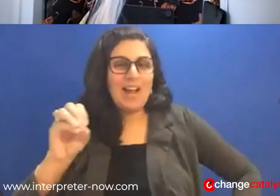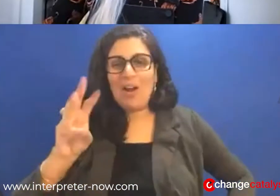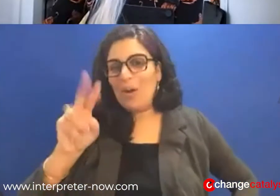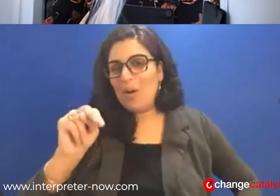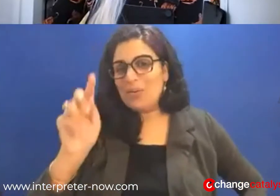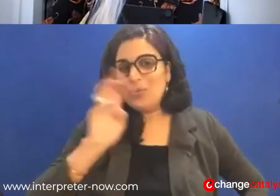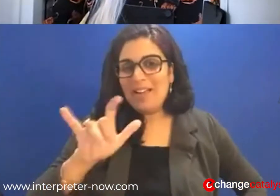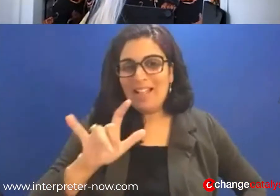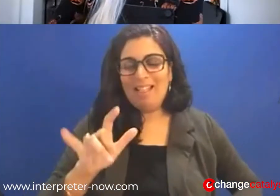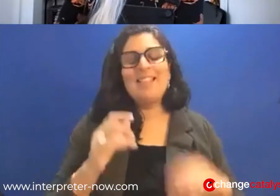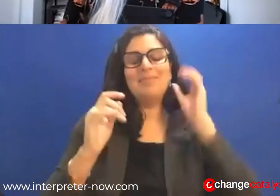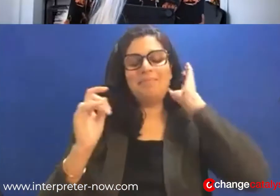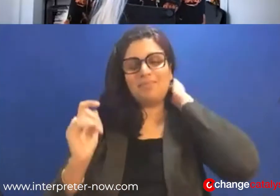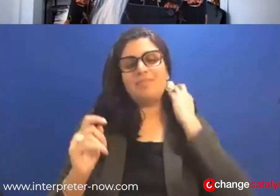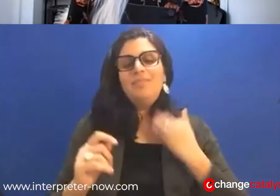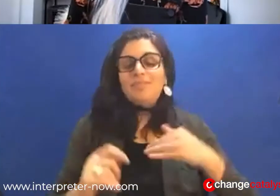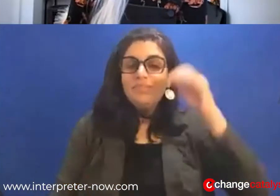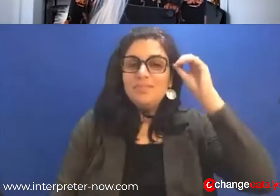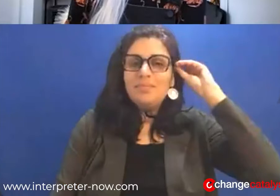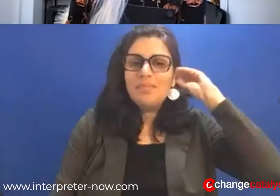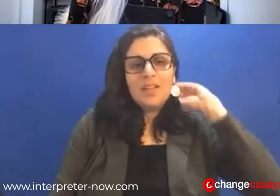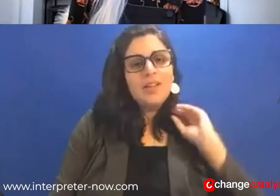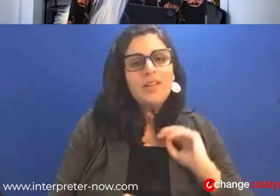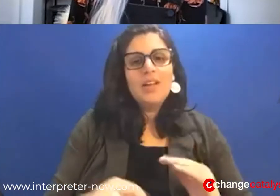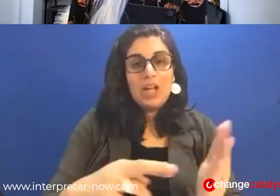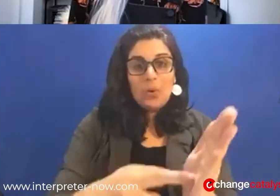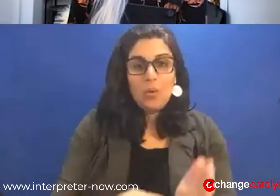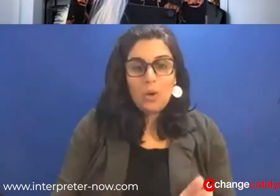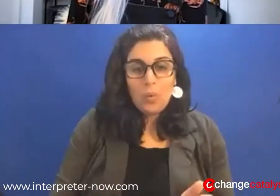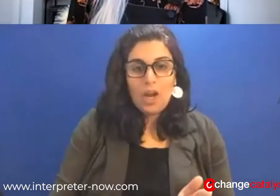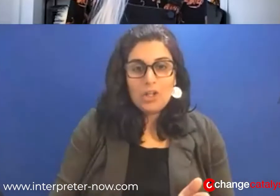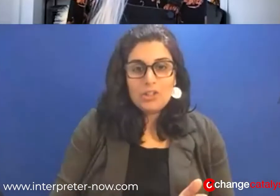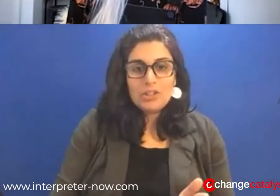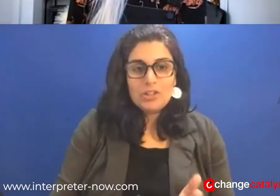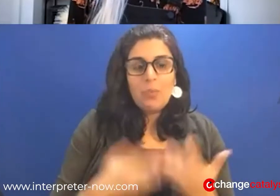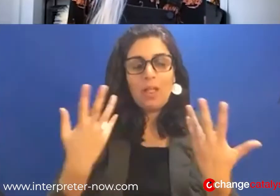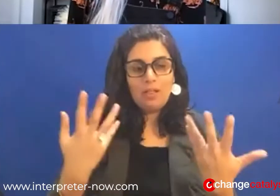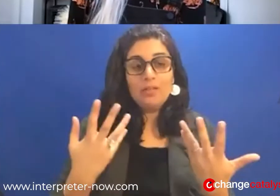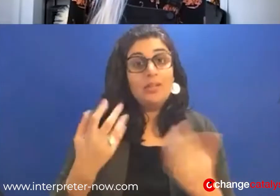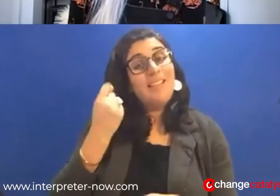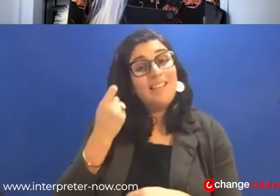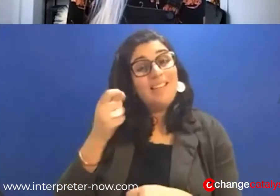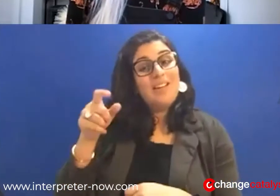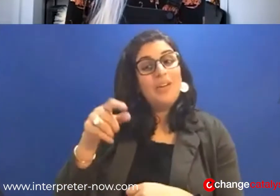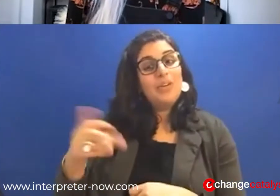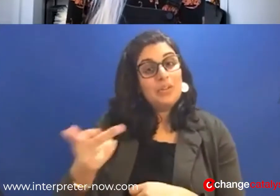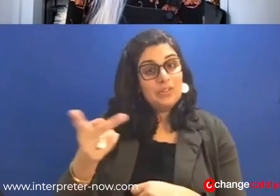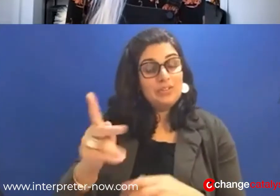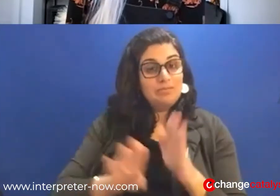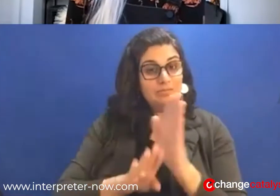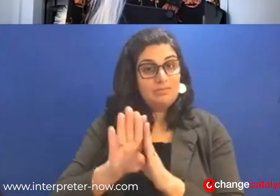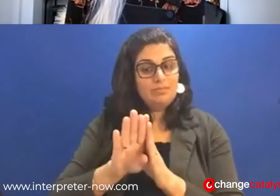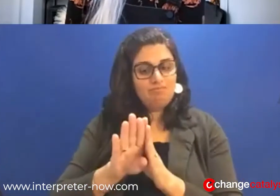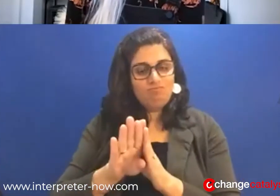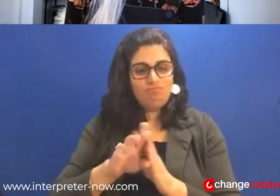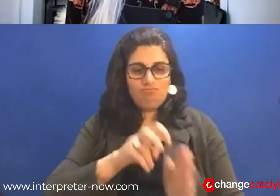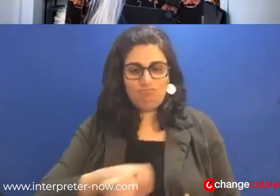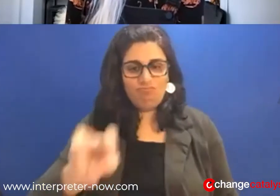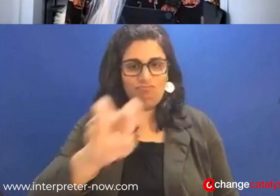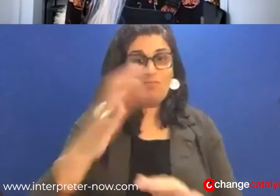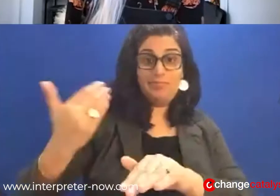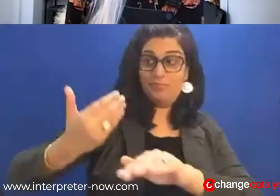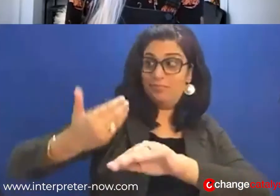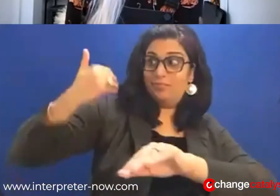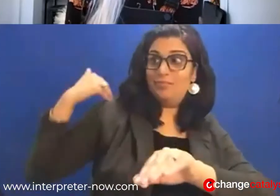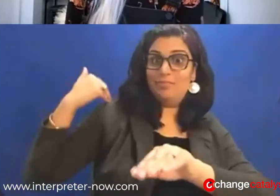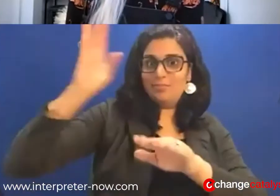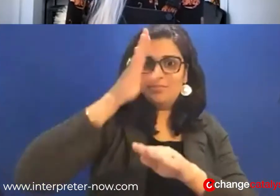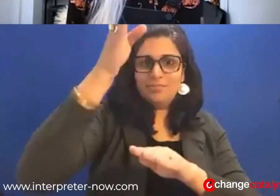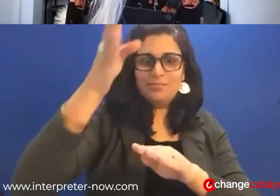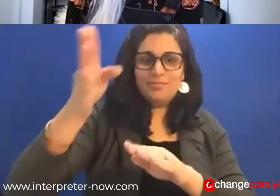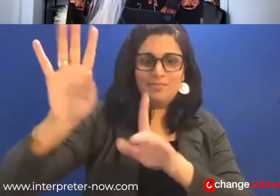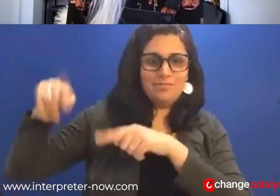And because you're creating a past path and then the future ideally, and you can send